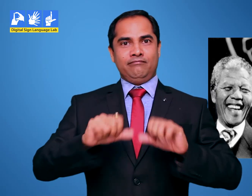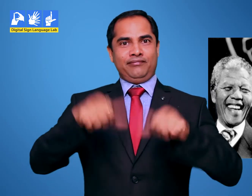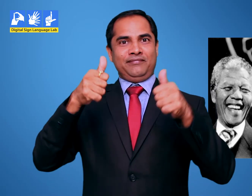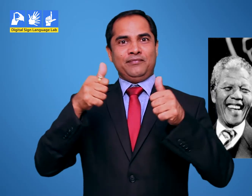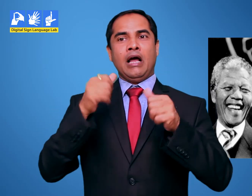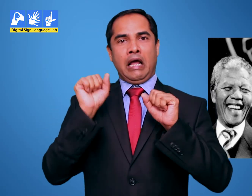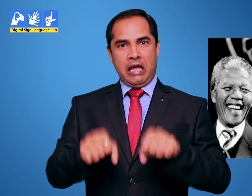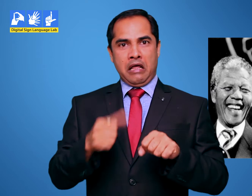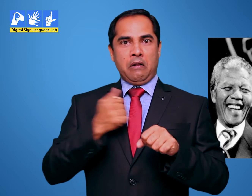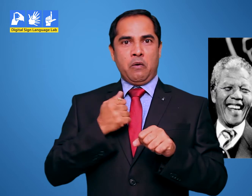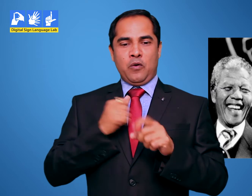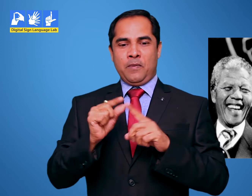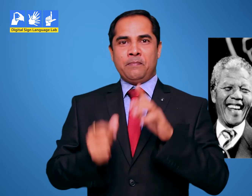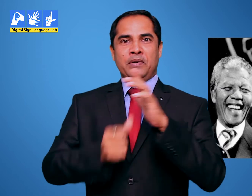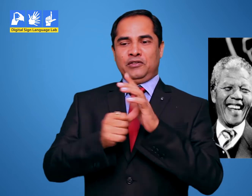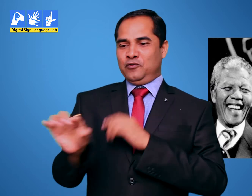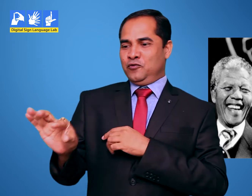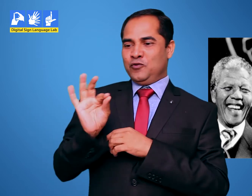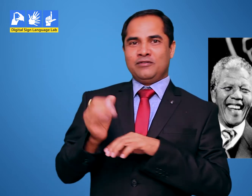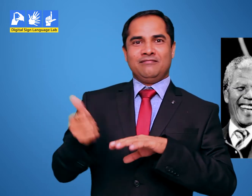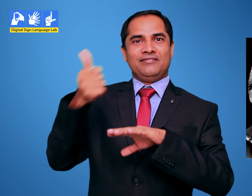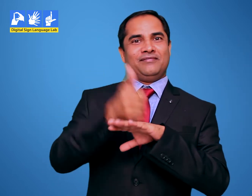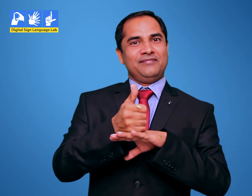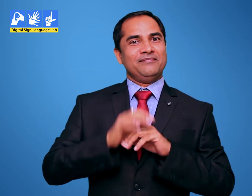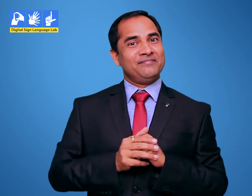first democratic elections of South Africa's history and they form the